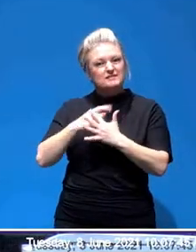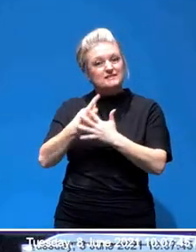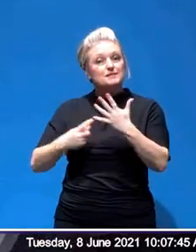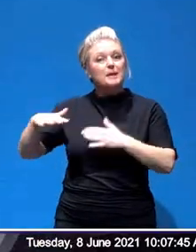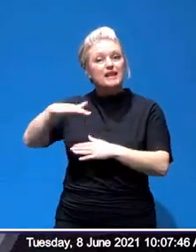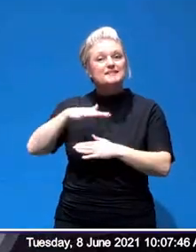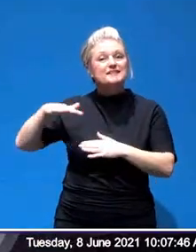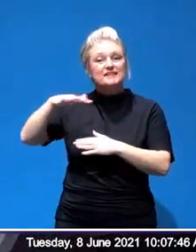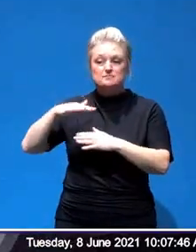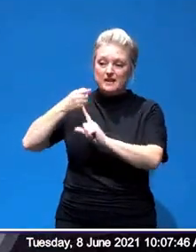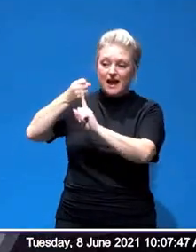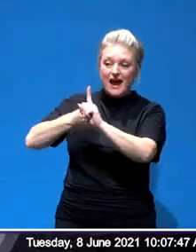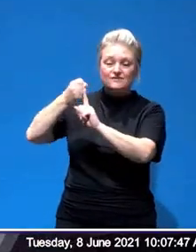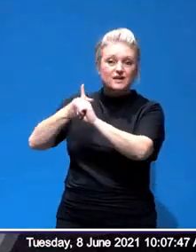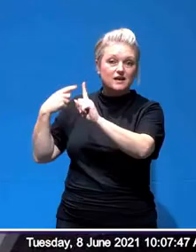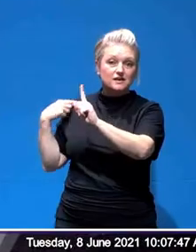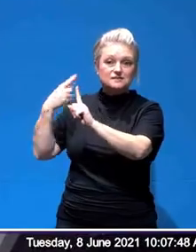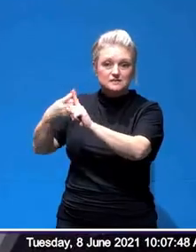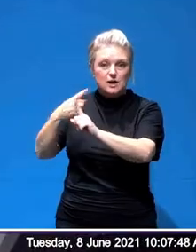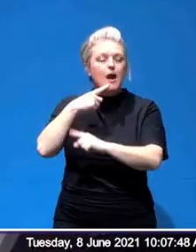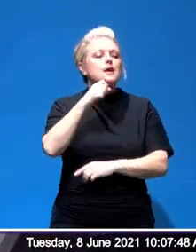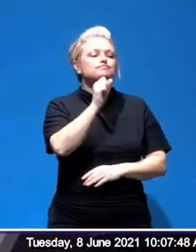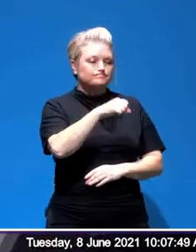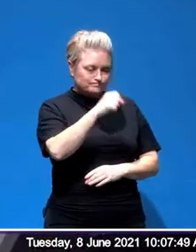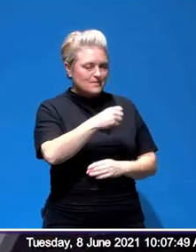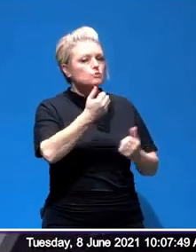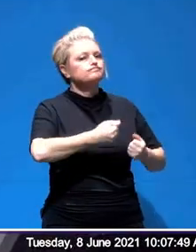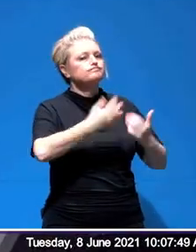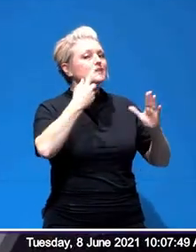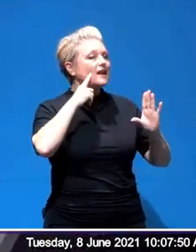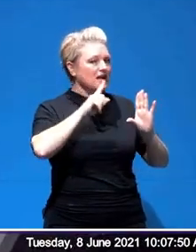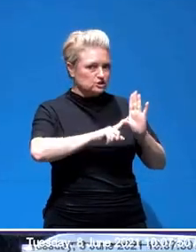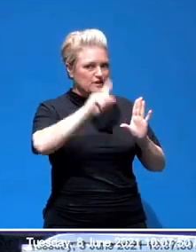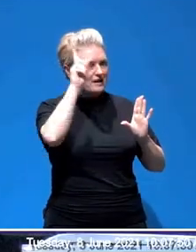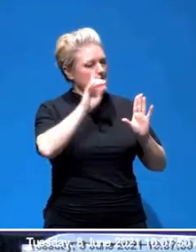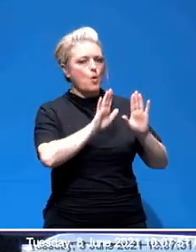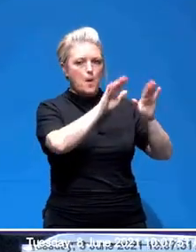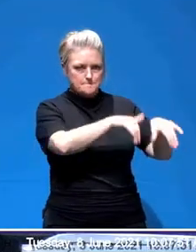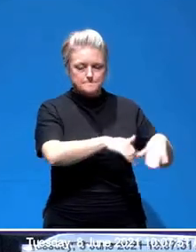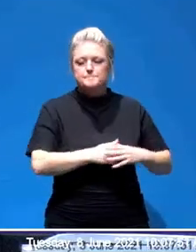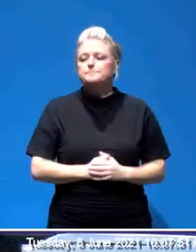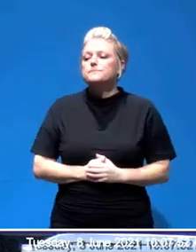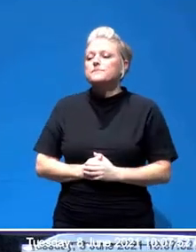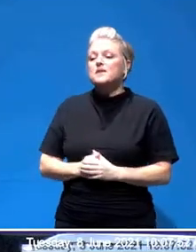Well, I did until November last year and now I'm at home. You have prepared the statement and you have